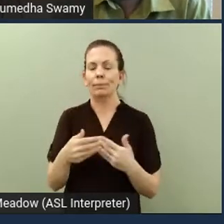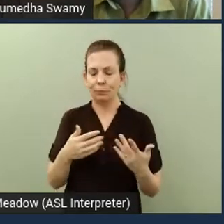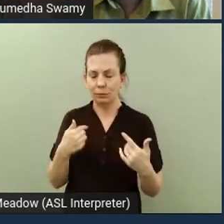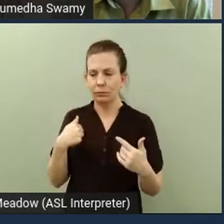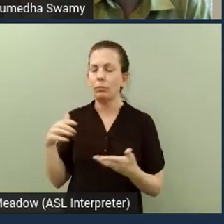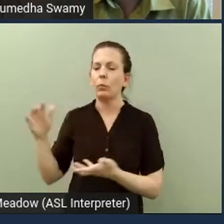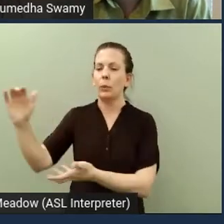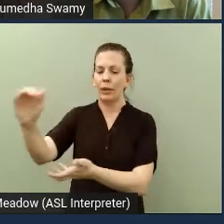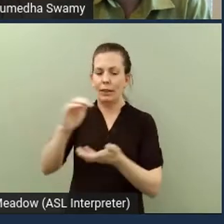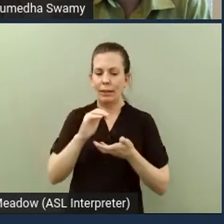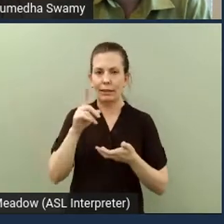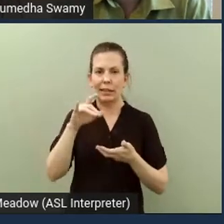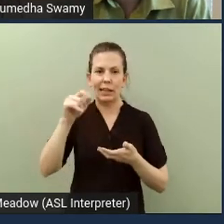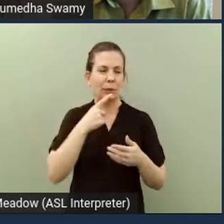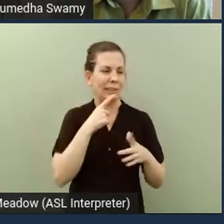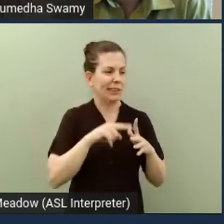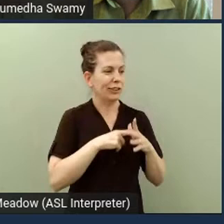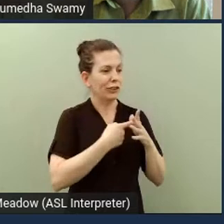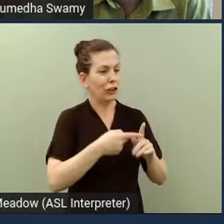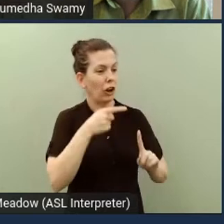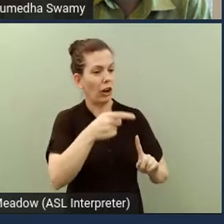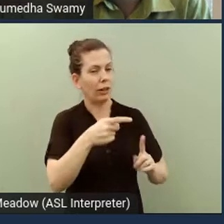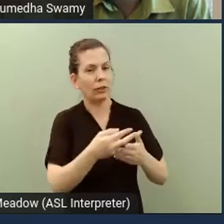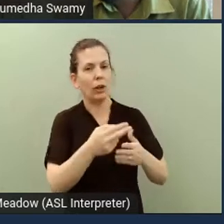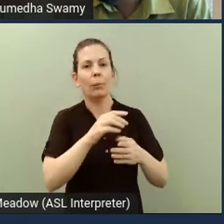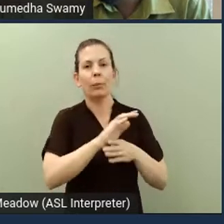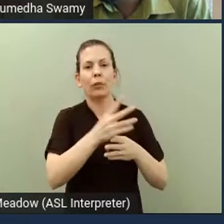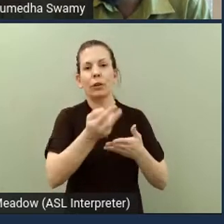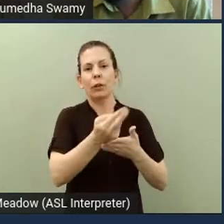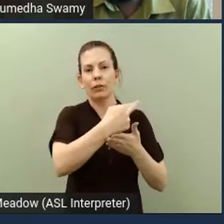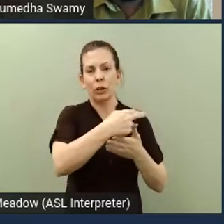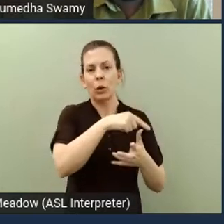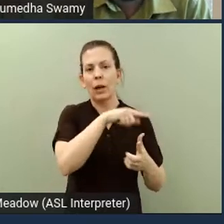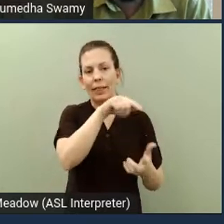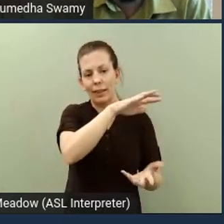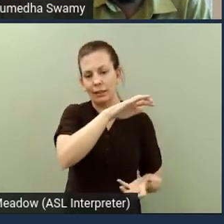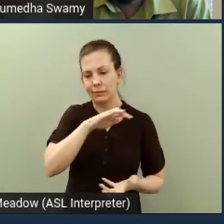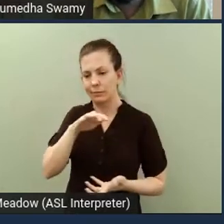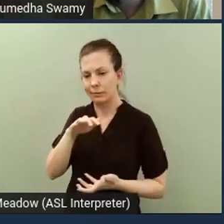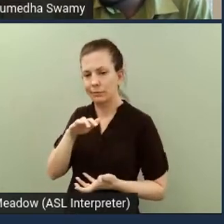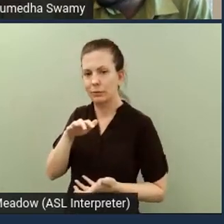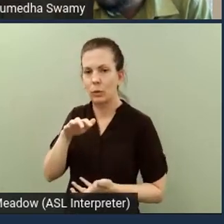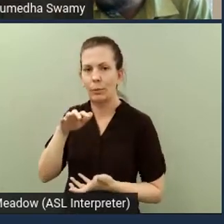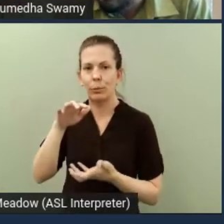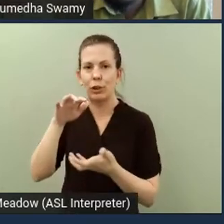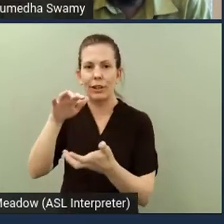hey, select start from movie reviews, and then we put it into this Spark data frame.